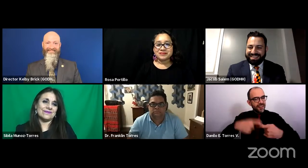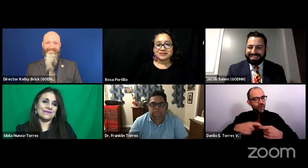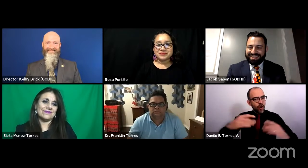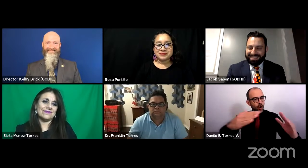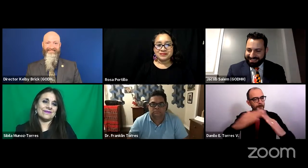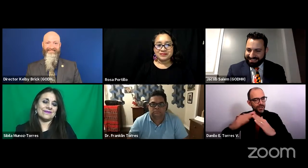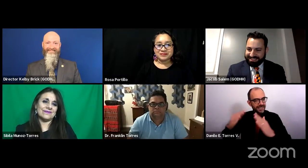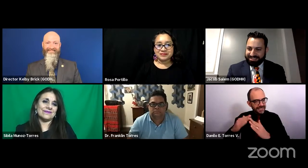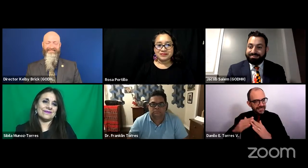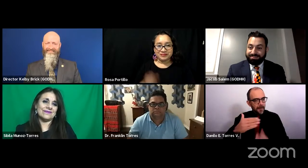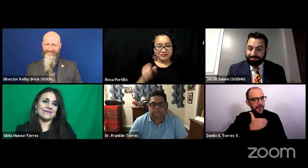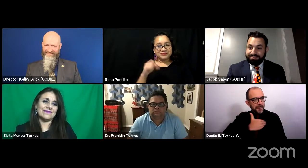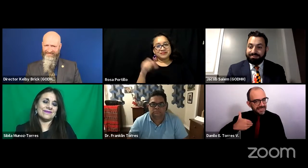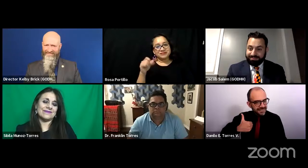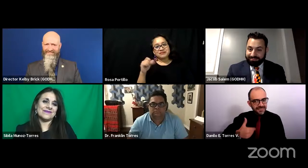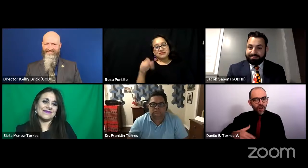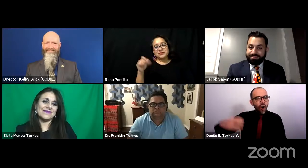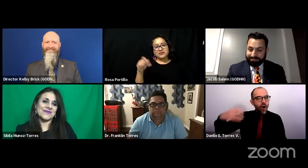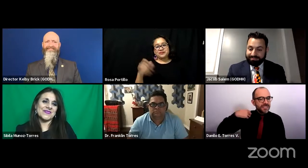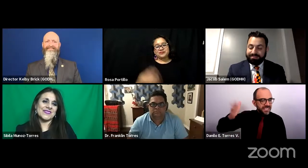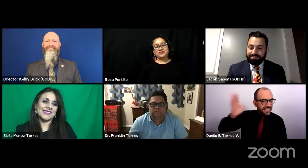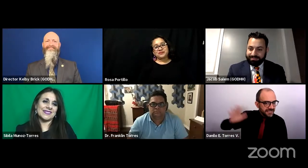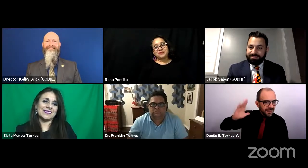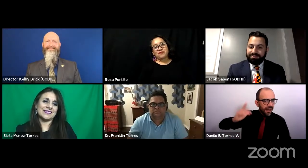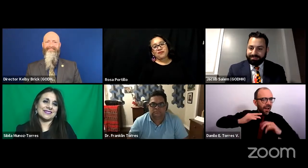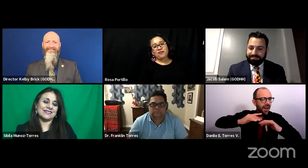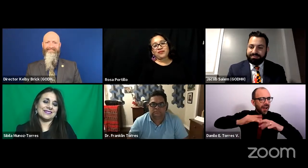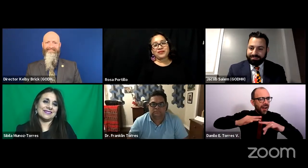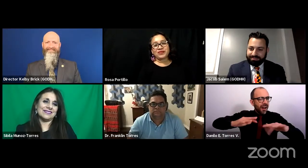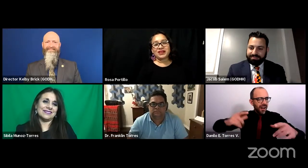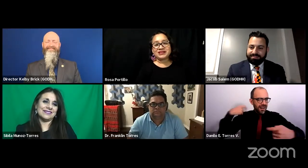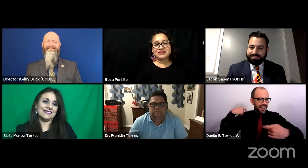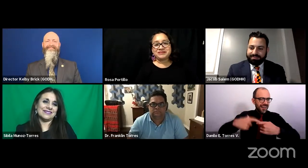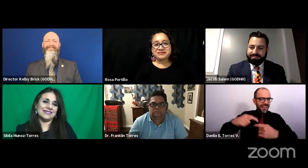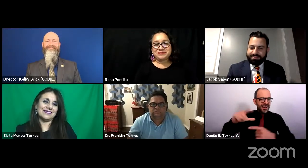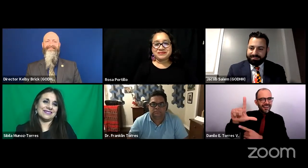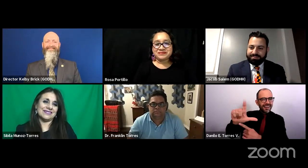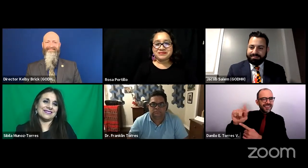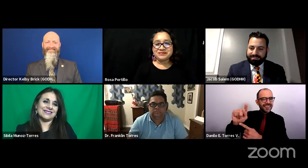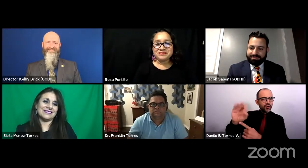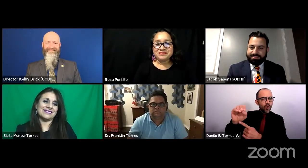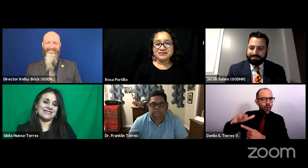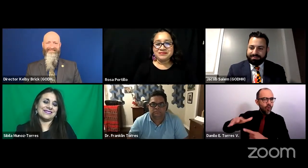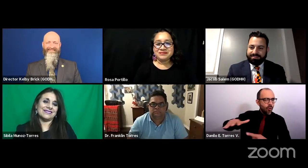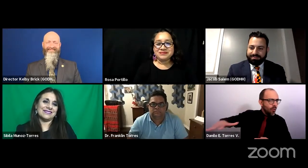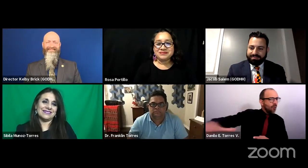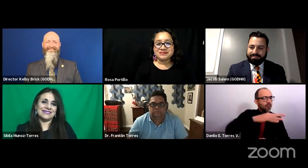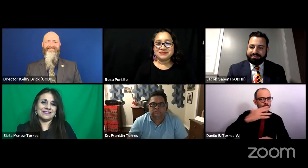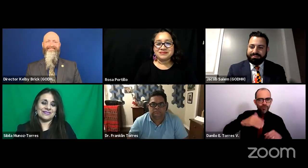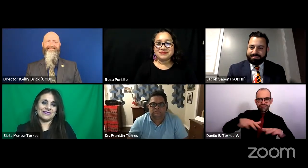of this award is its importance to members of the Latinx community, our former officer,